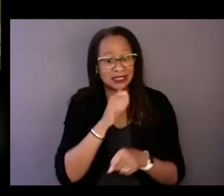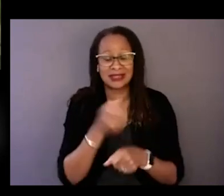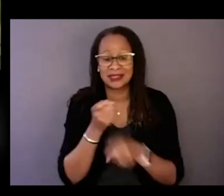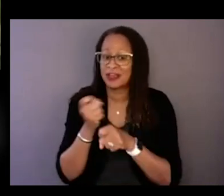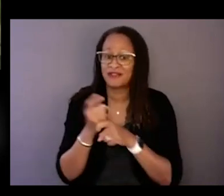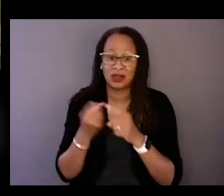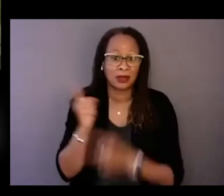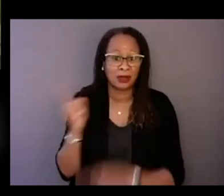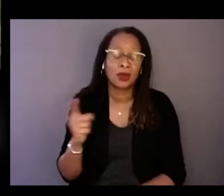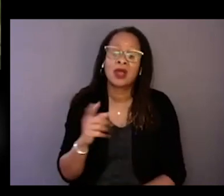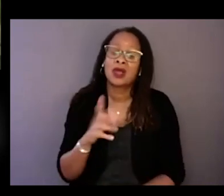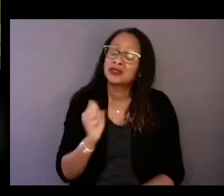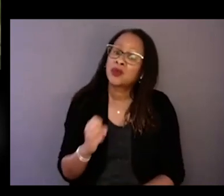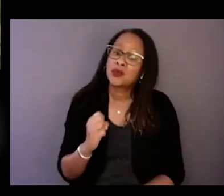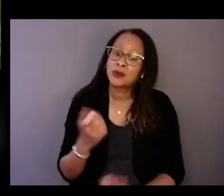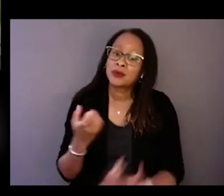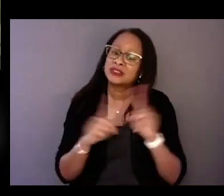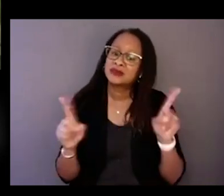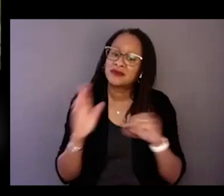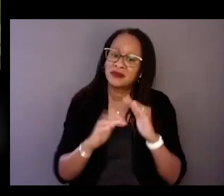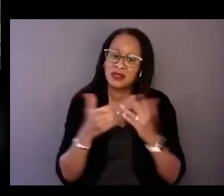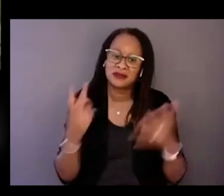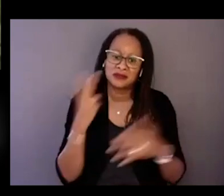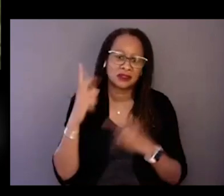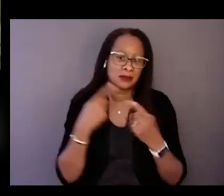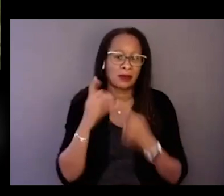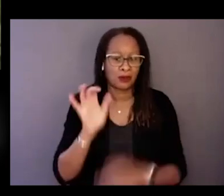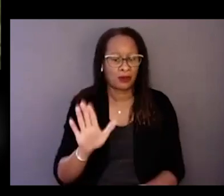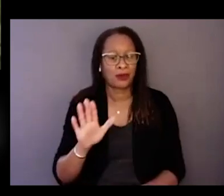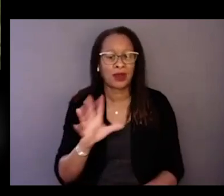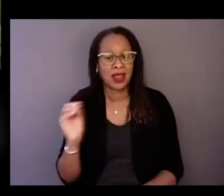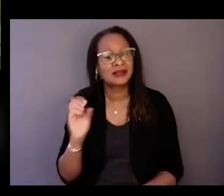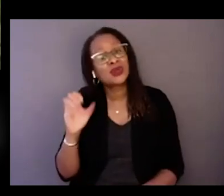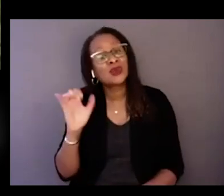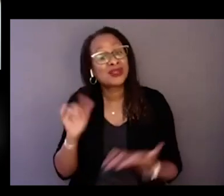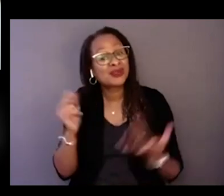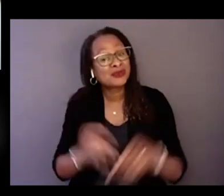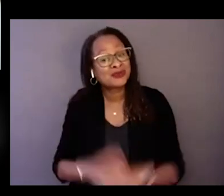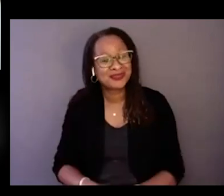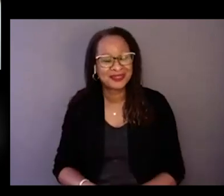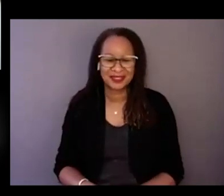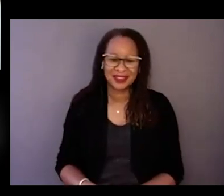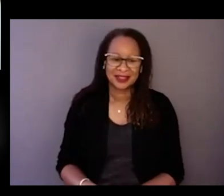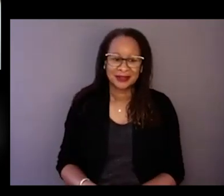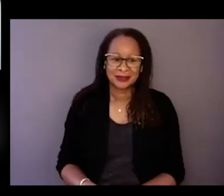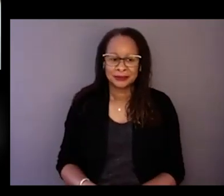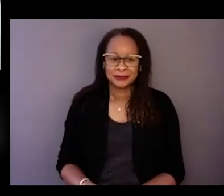than anything I had seen about her. And so, yeah. Well, there was that great article which I'm sure you guys saw